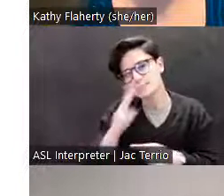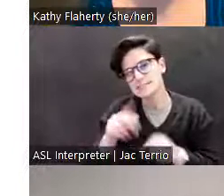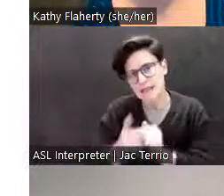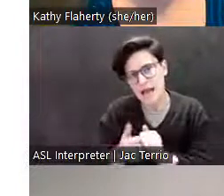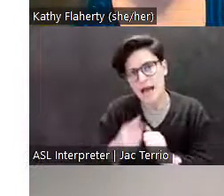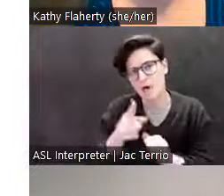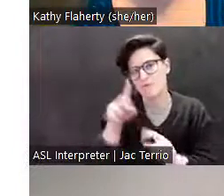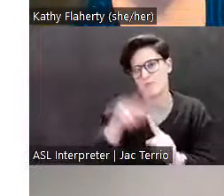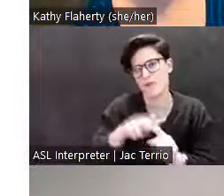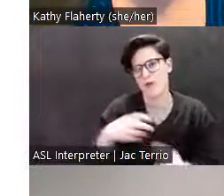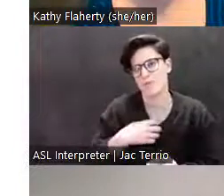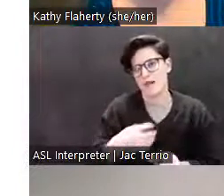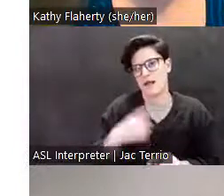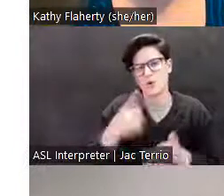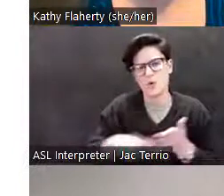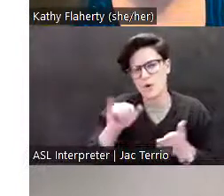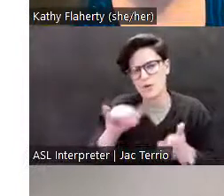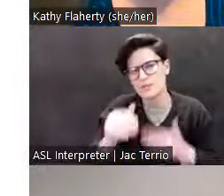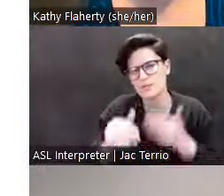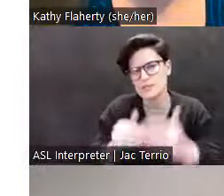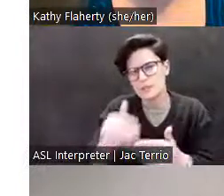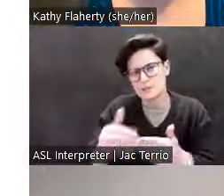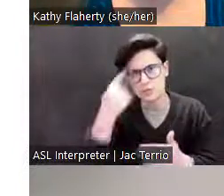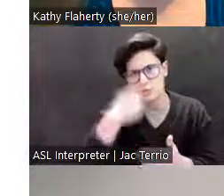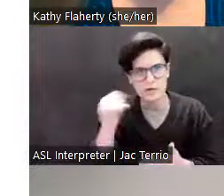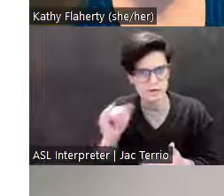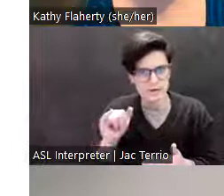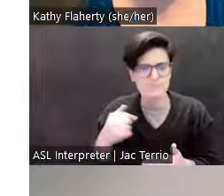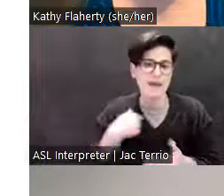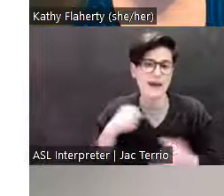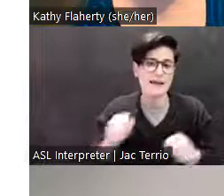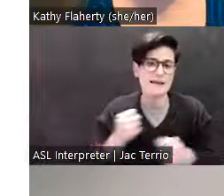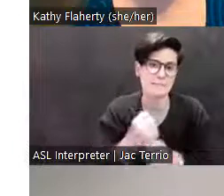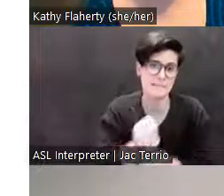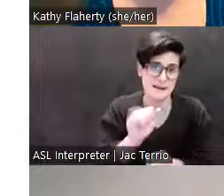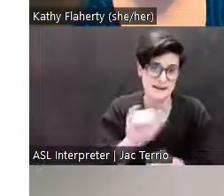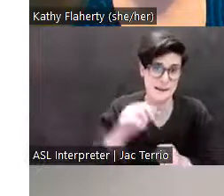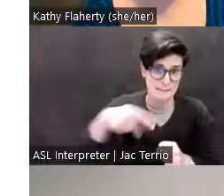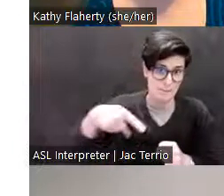is like and we can make the Powerpoint available to all participants today.